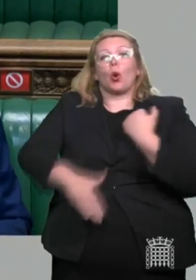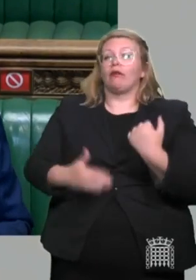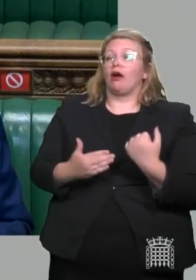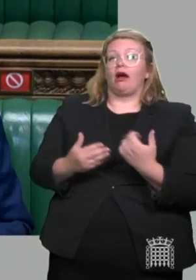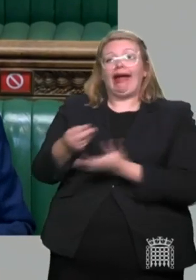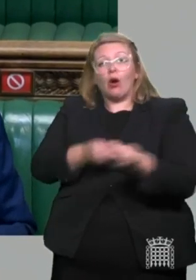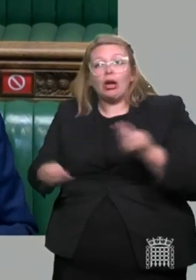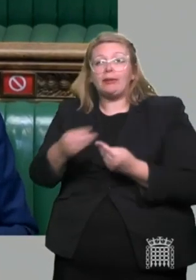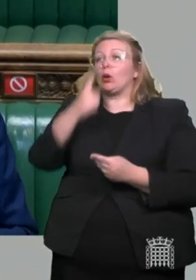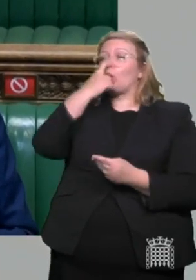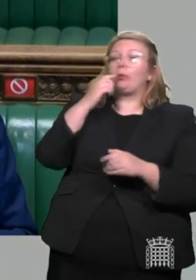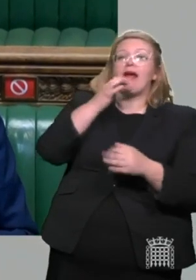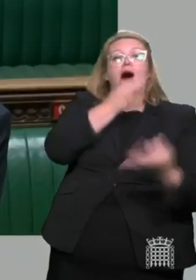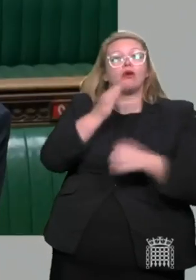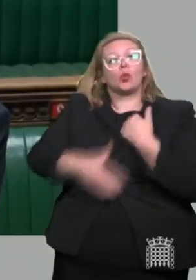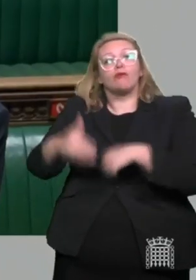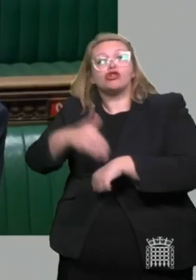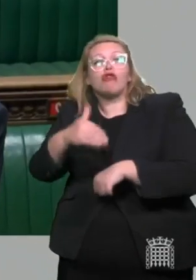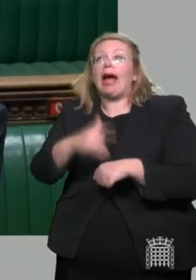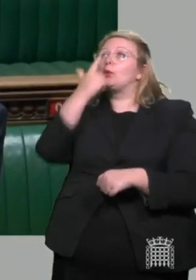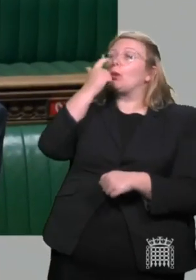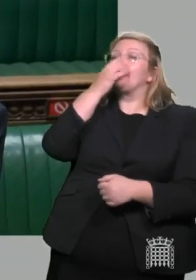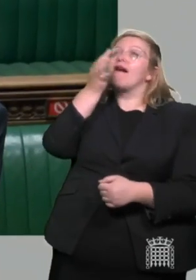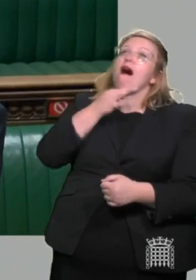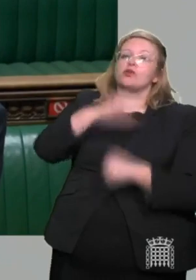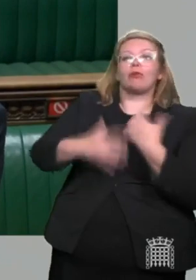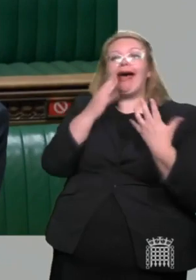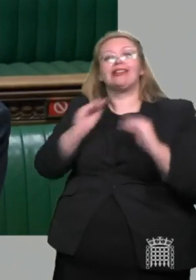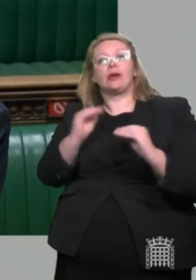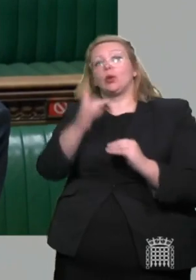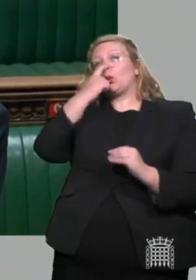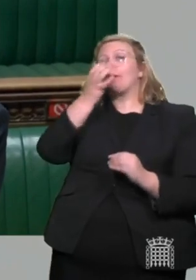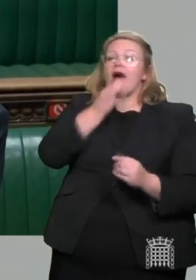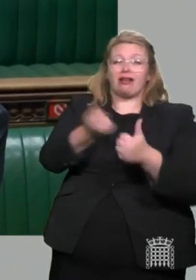crime, about what we are doing to bounce back from this pandemic, about the economic recovery, about